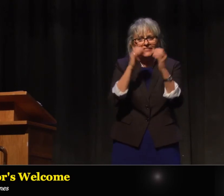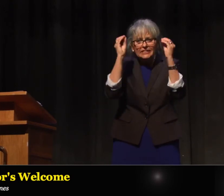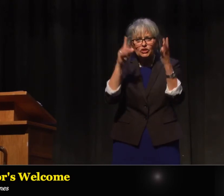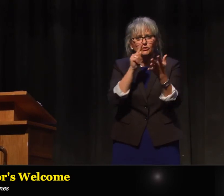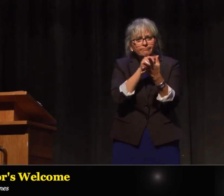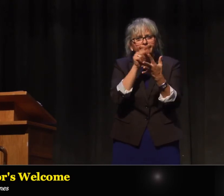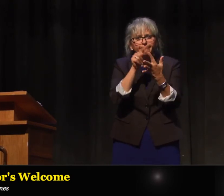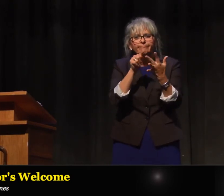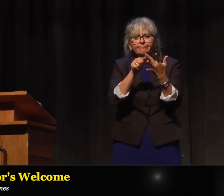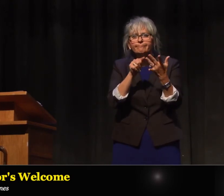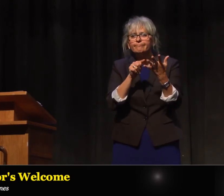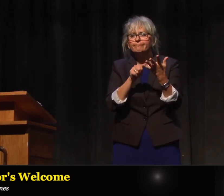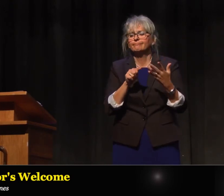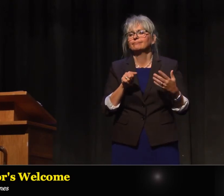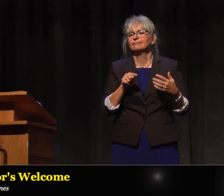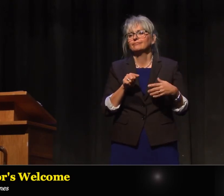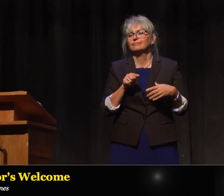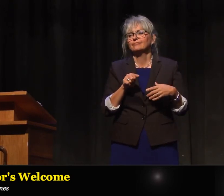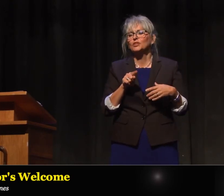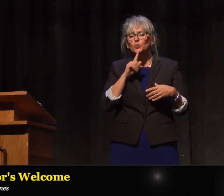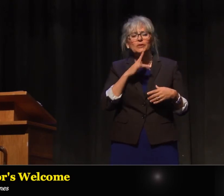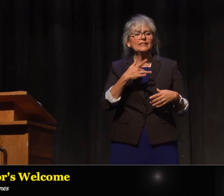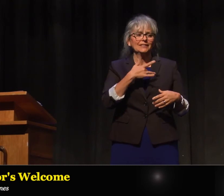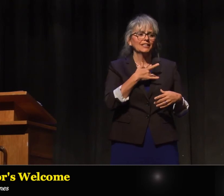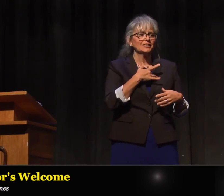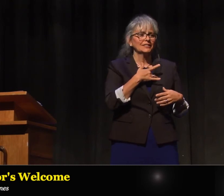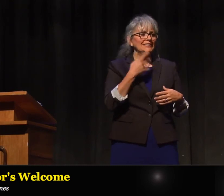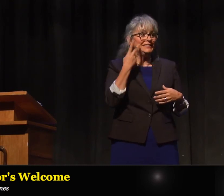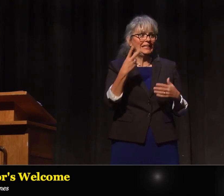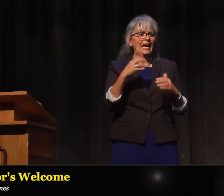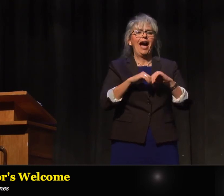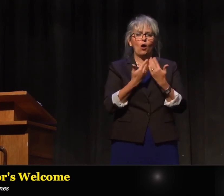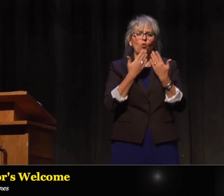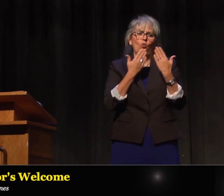You were very grateful to specific teachers.